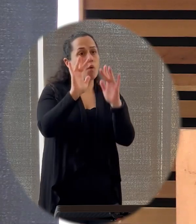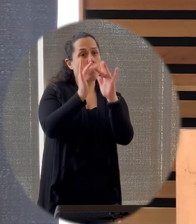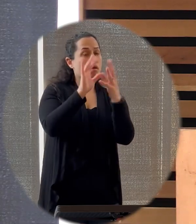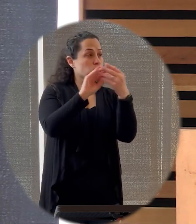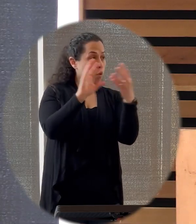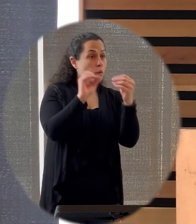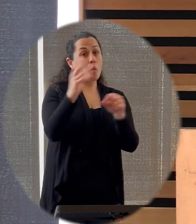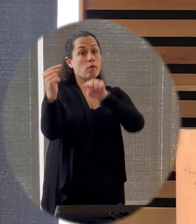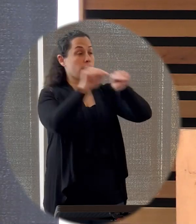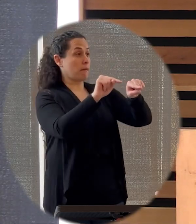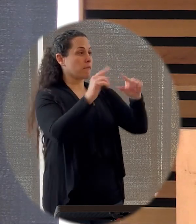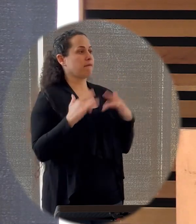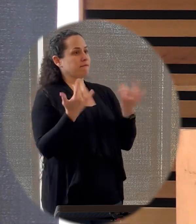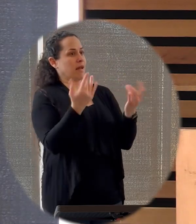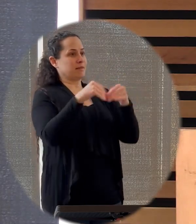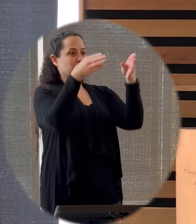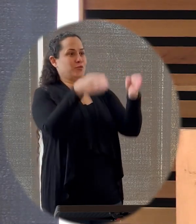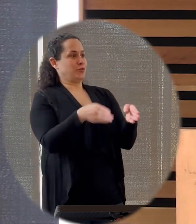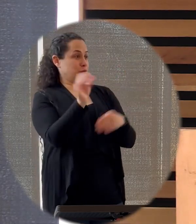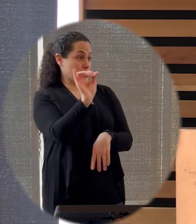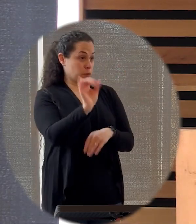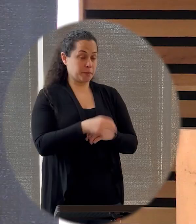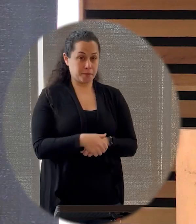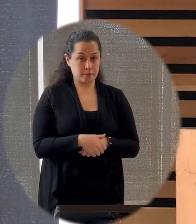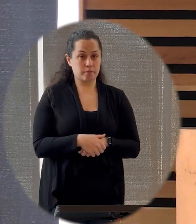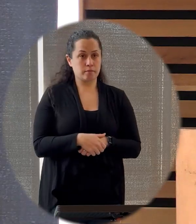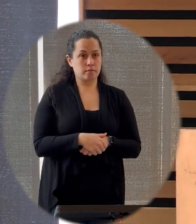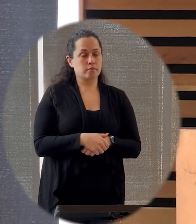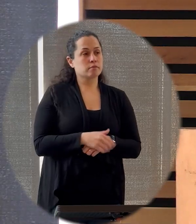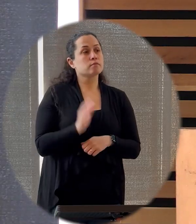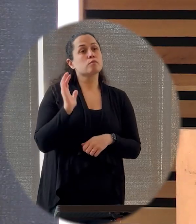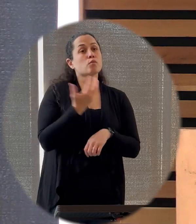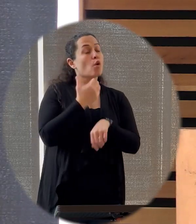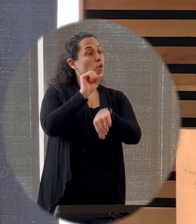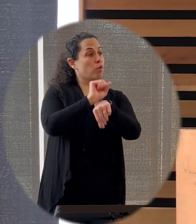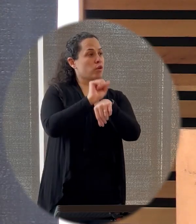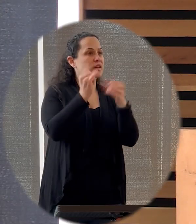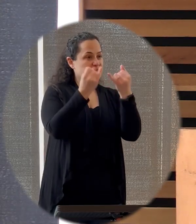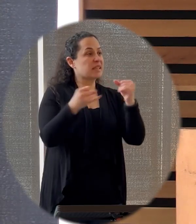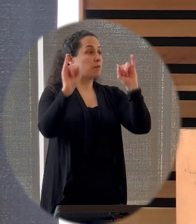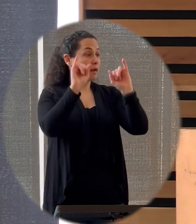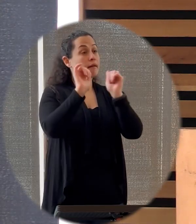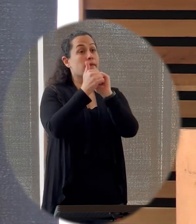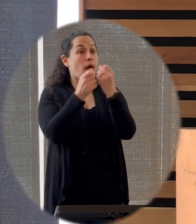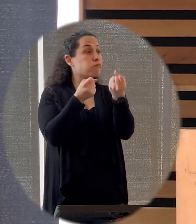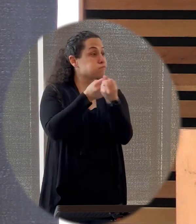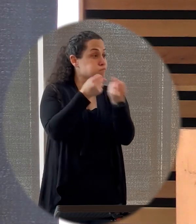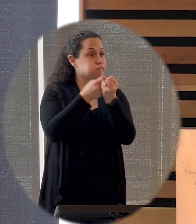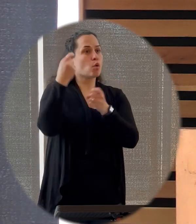in events like this one. This work is independent, empowered by our community of donors, supporters,